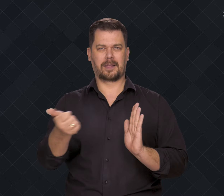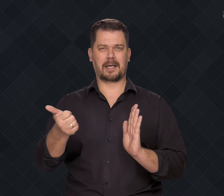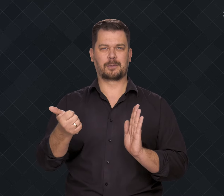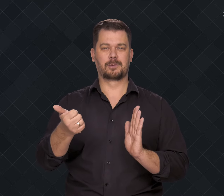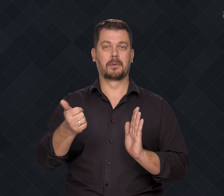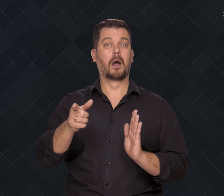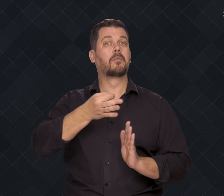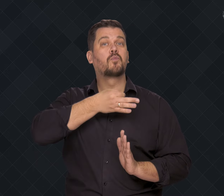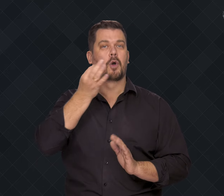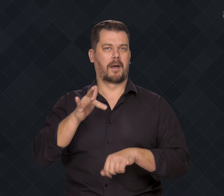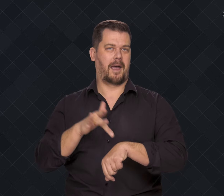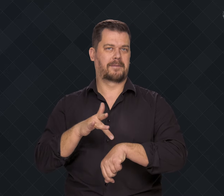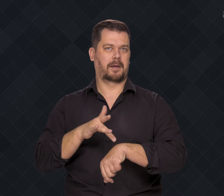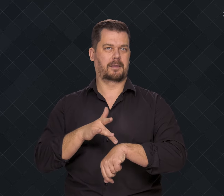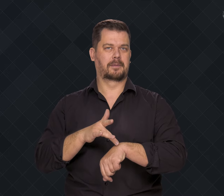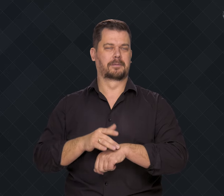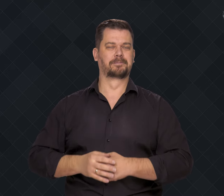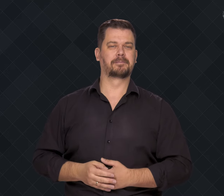but it brings positive results much faster.